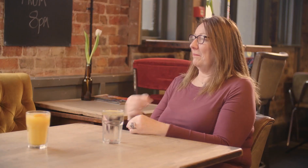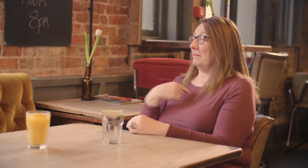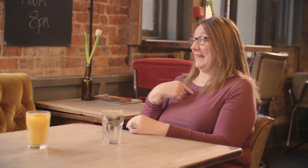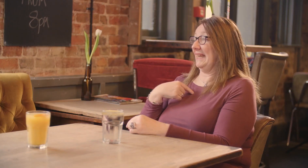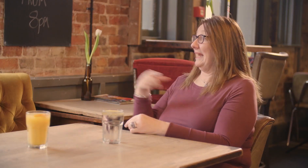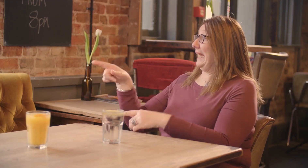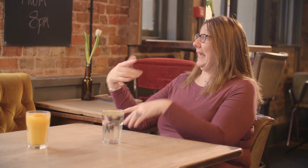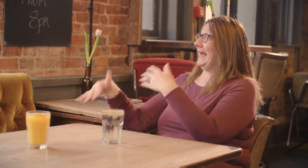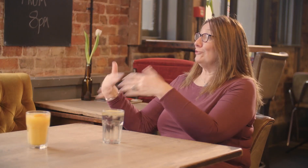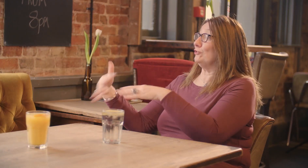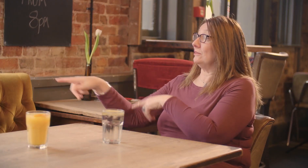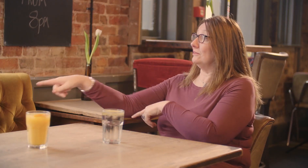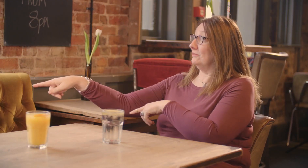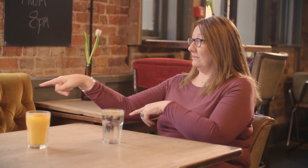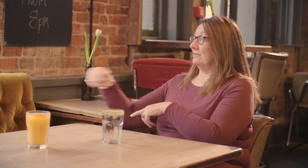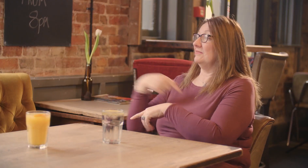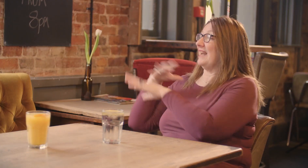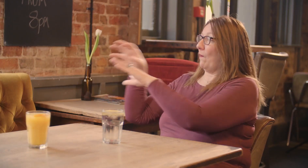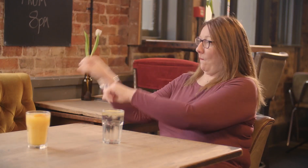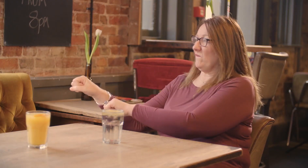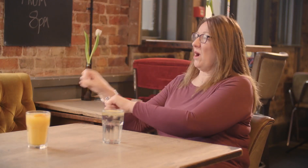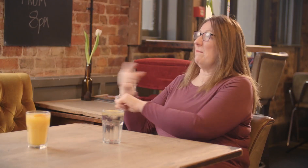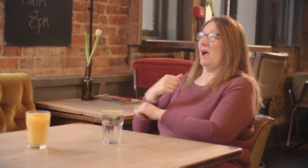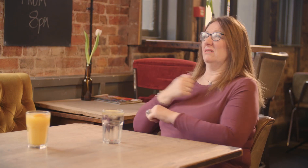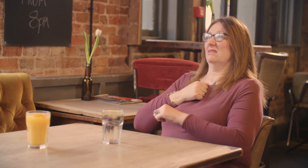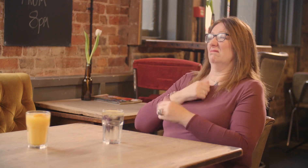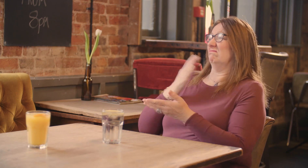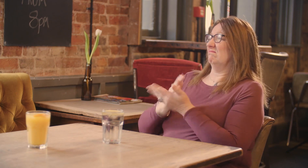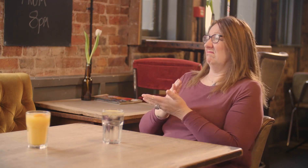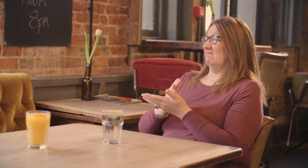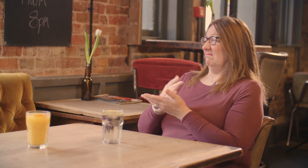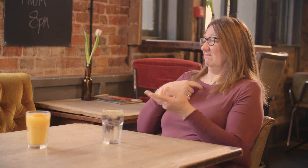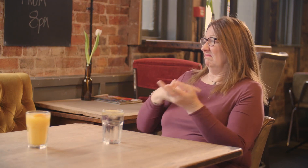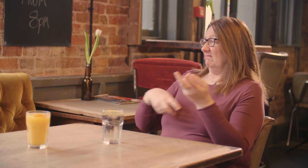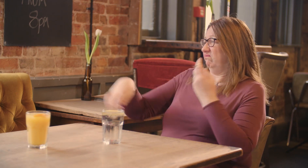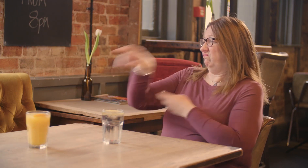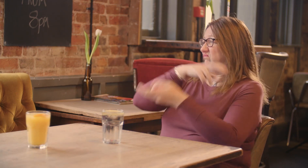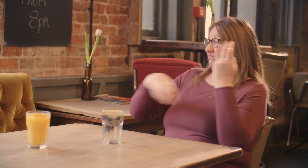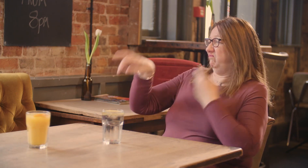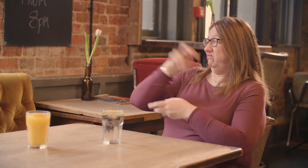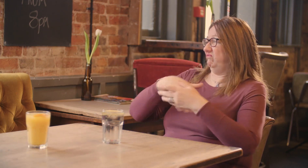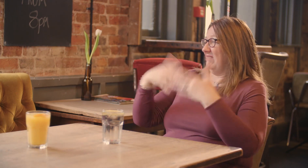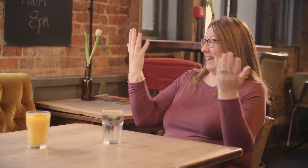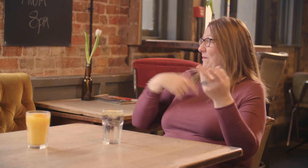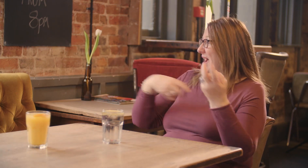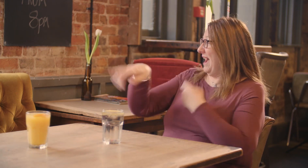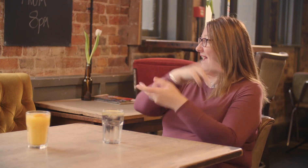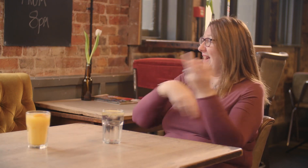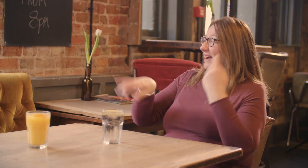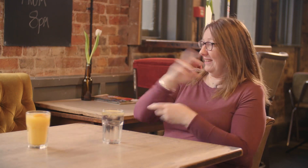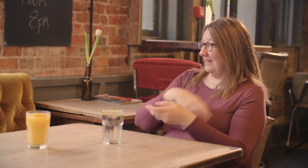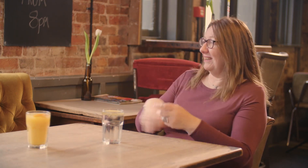If someone was injured, I'd take over as goalie, but really, I'd just play anywhere.